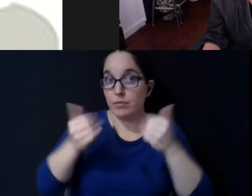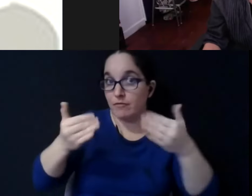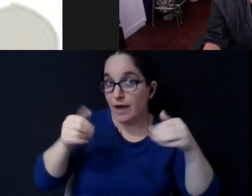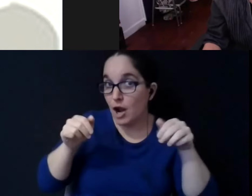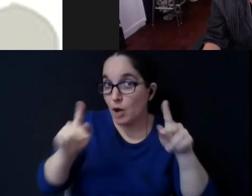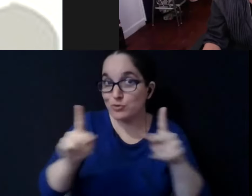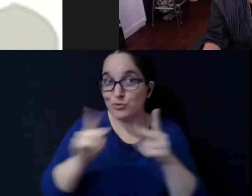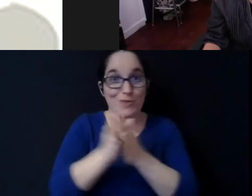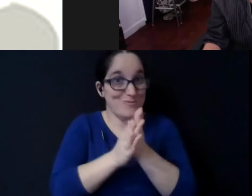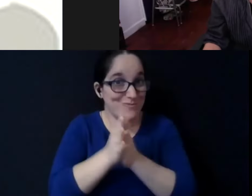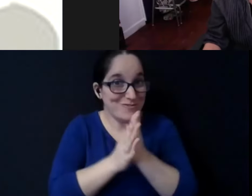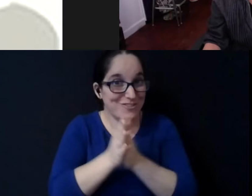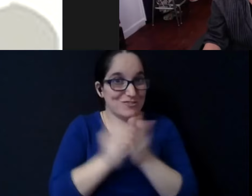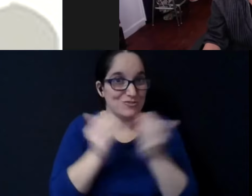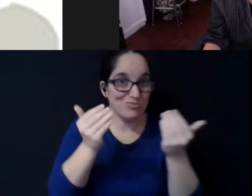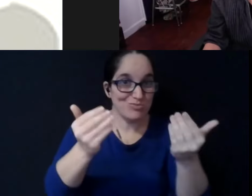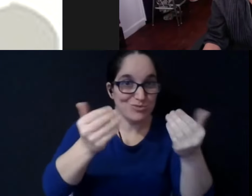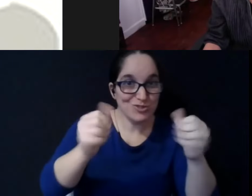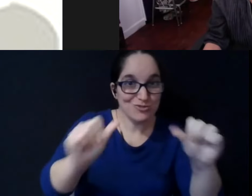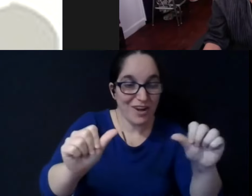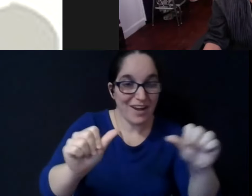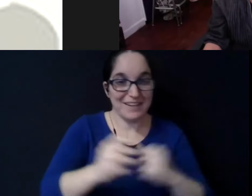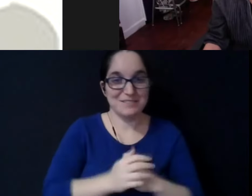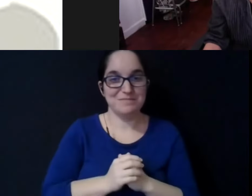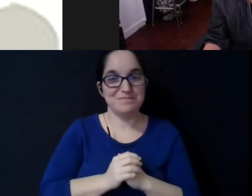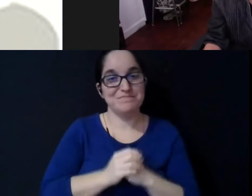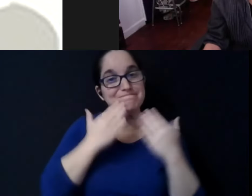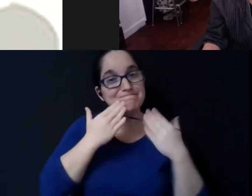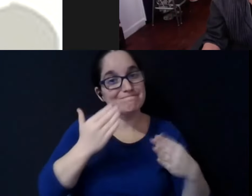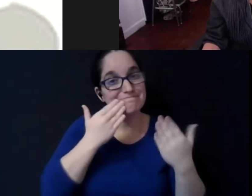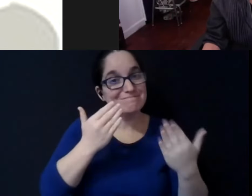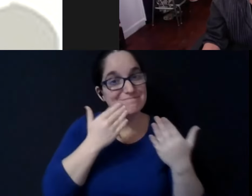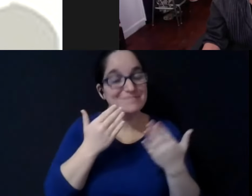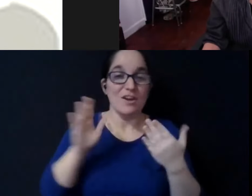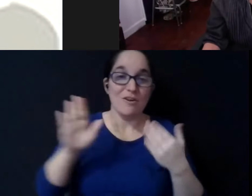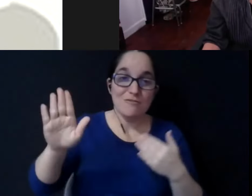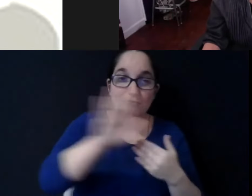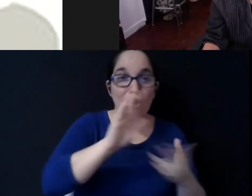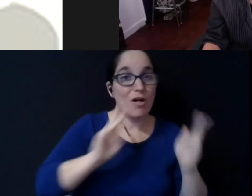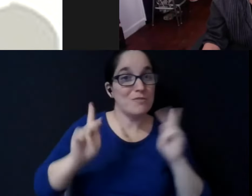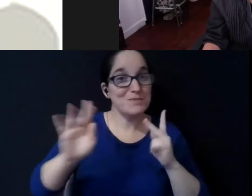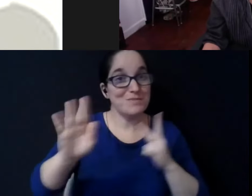I also can't thank Yahui enough for their efforts and now I'd like you to meet some of